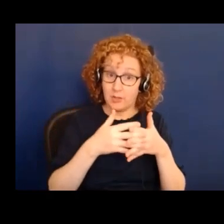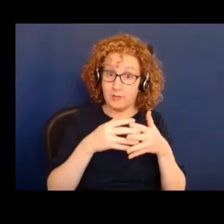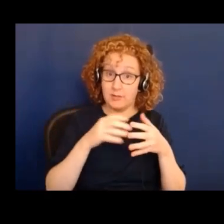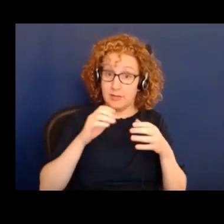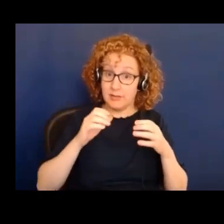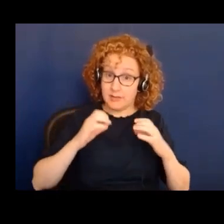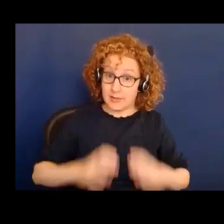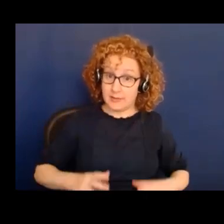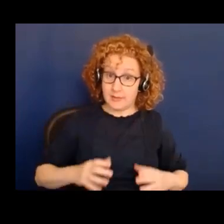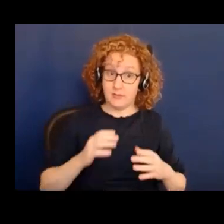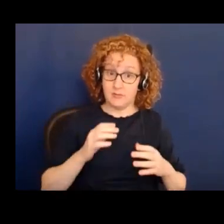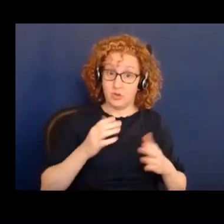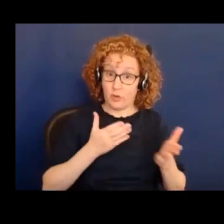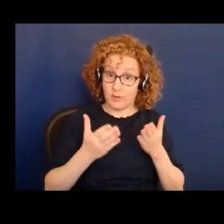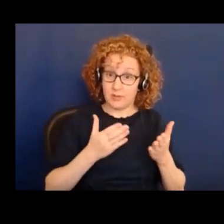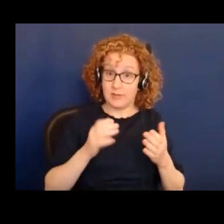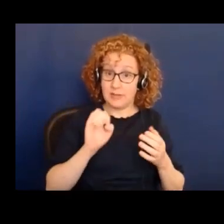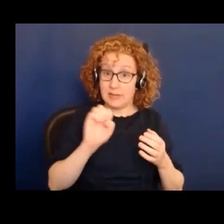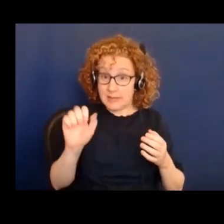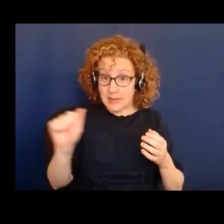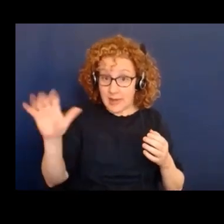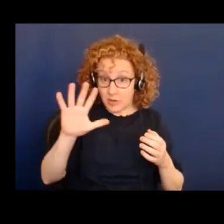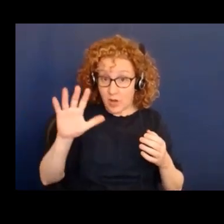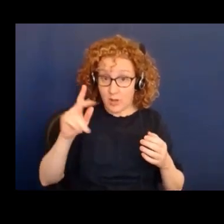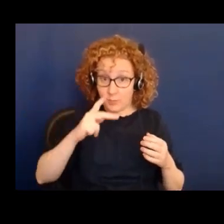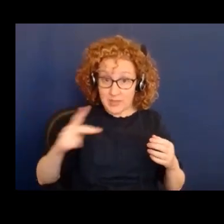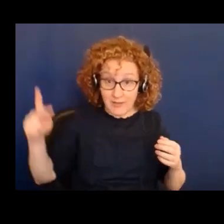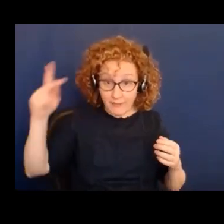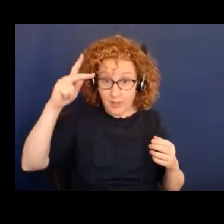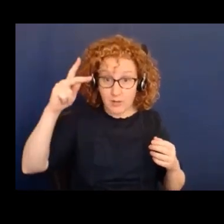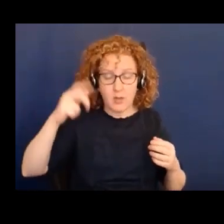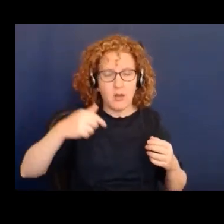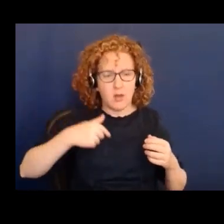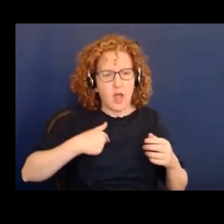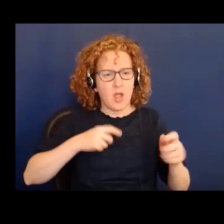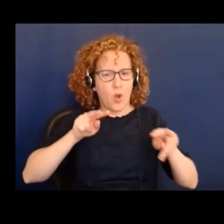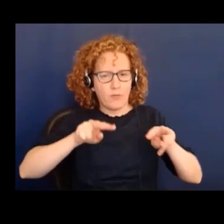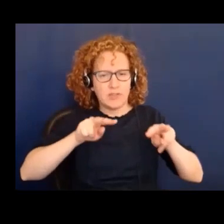I mentioned I oversee the Department of State's Consular Information Products Working Group and